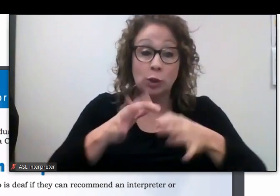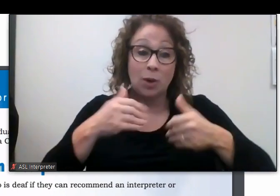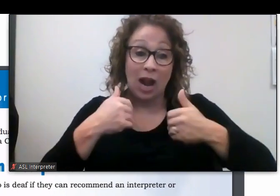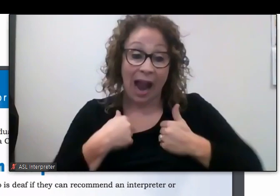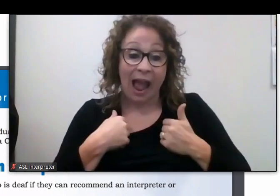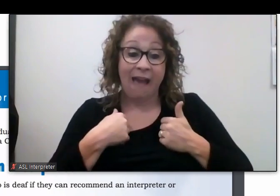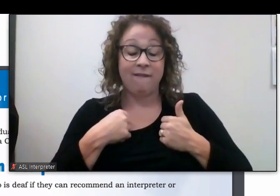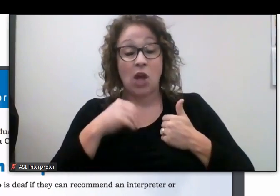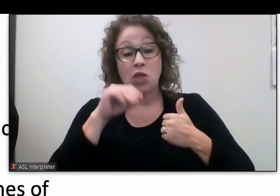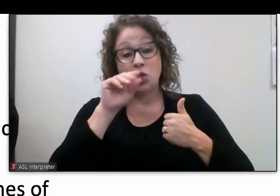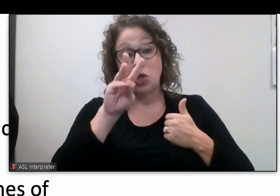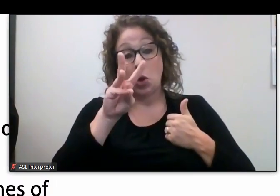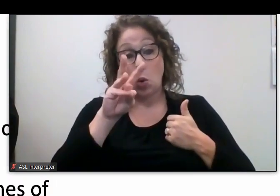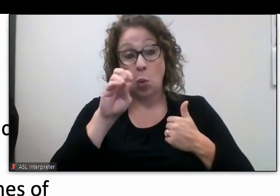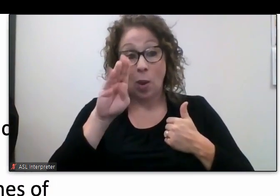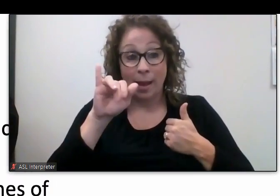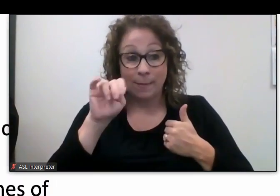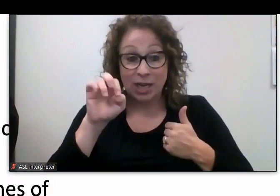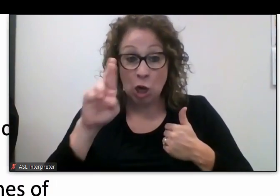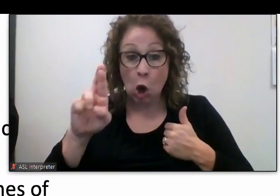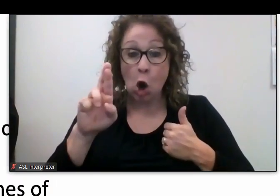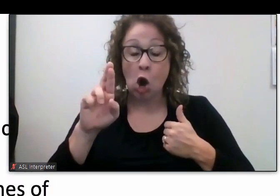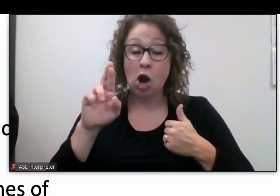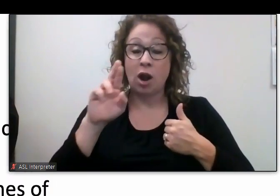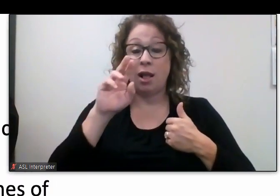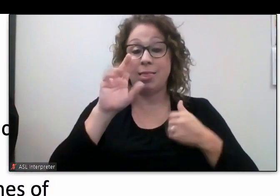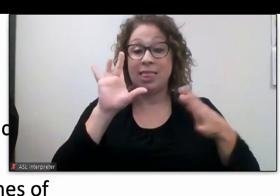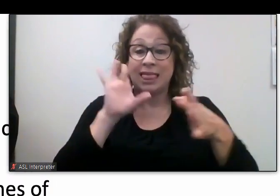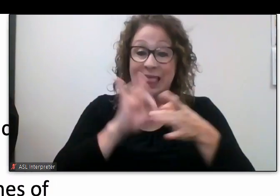making sure the interpreter has all the call in information.